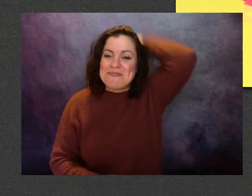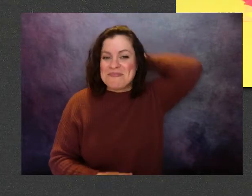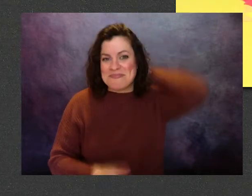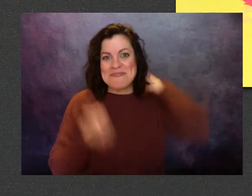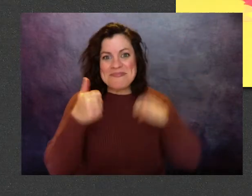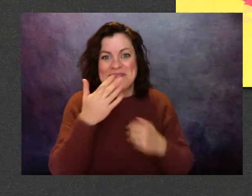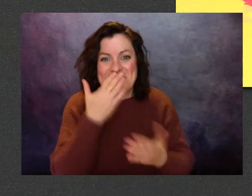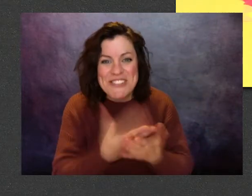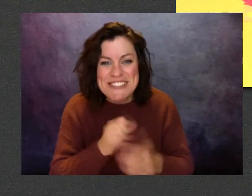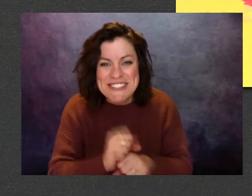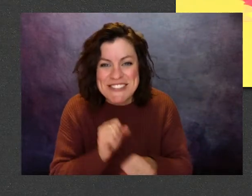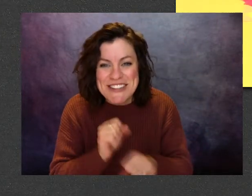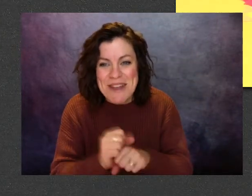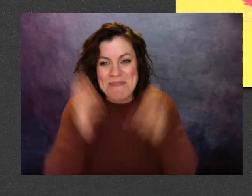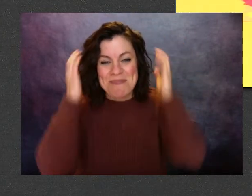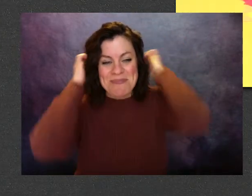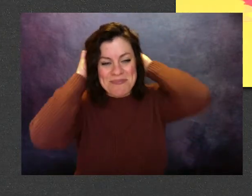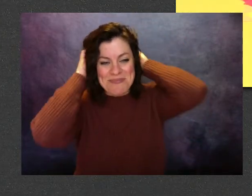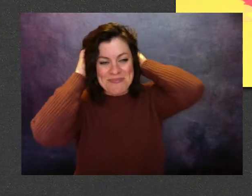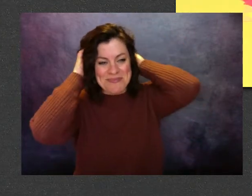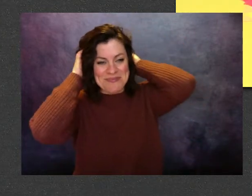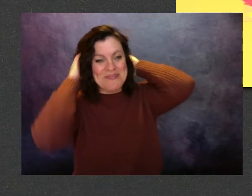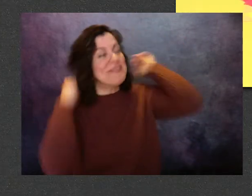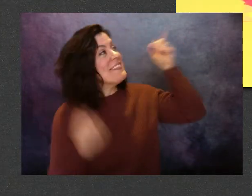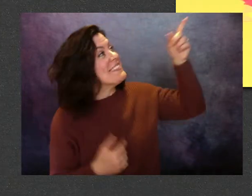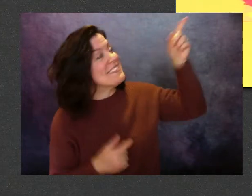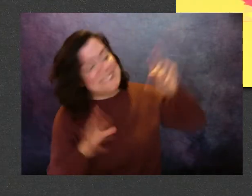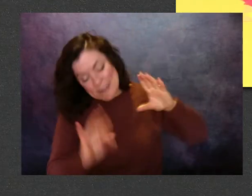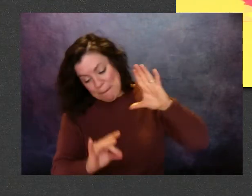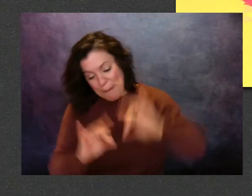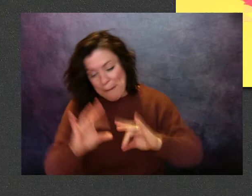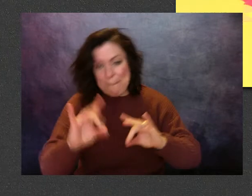So I'm sticking my pieces on so that you friends can see my